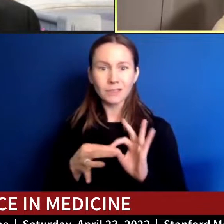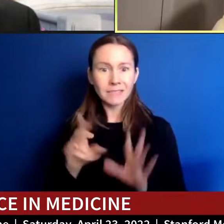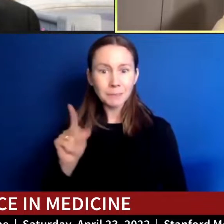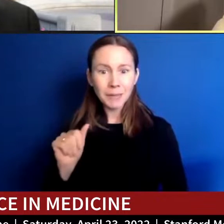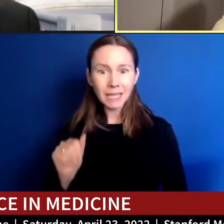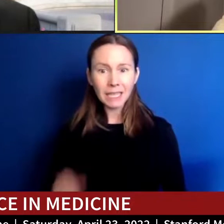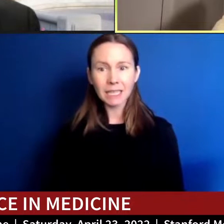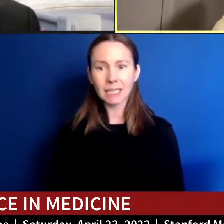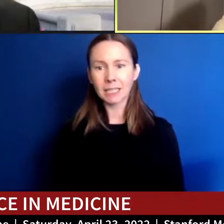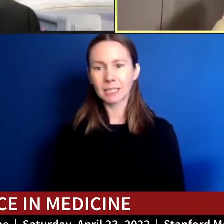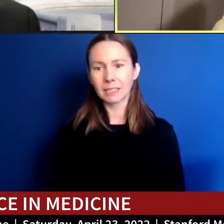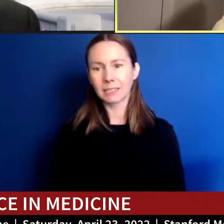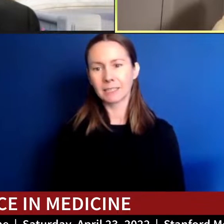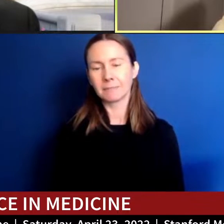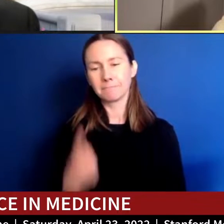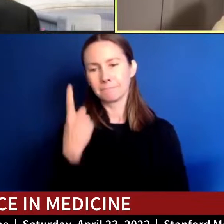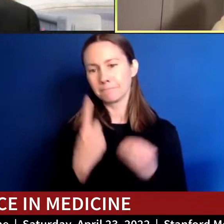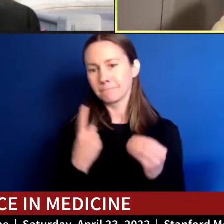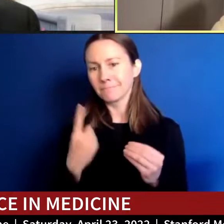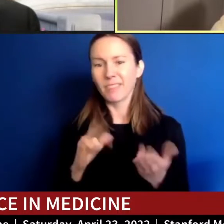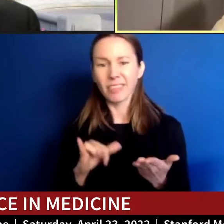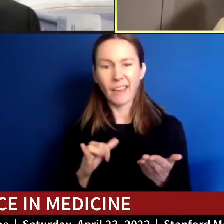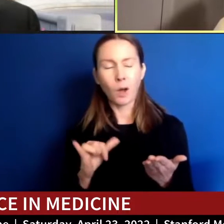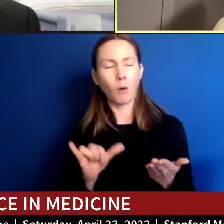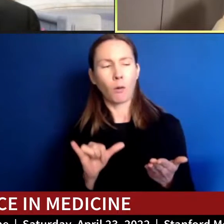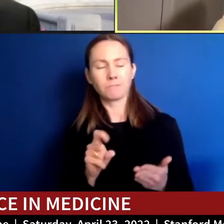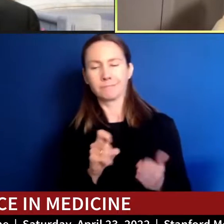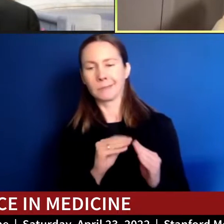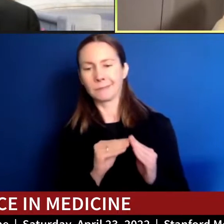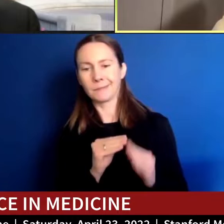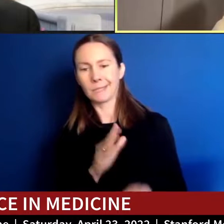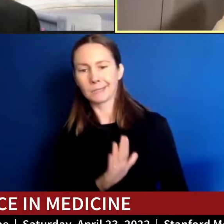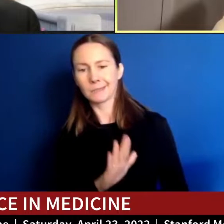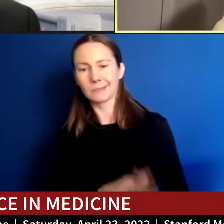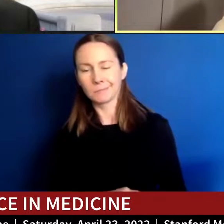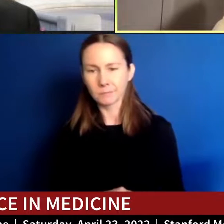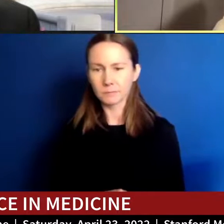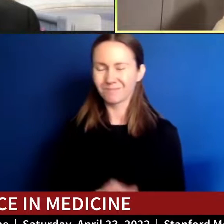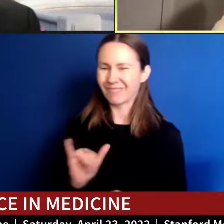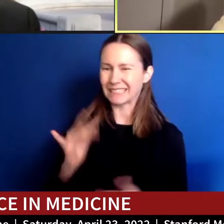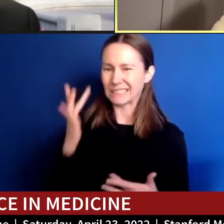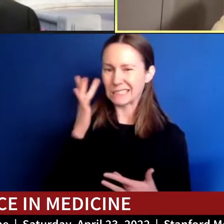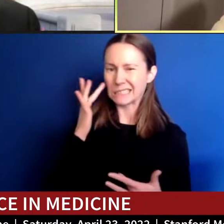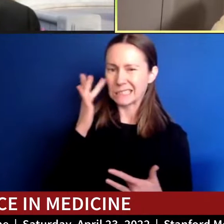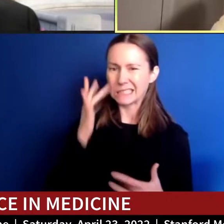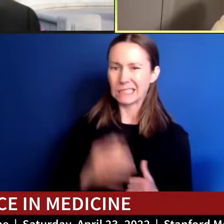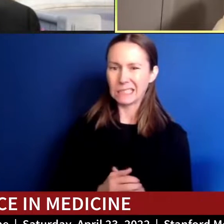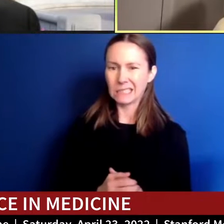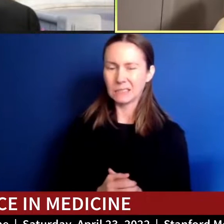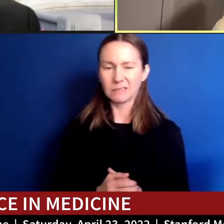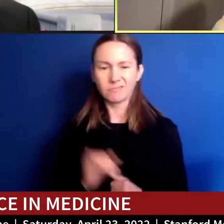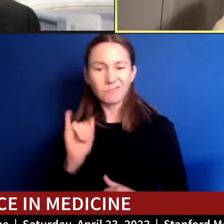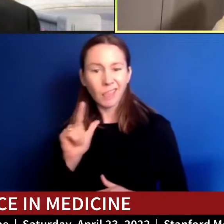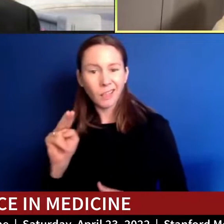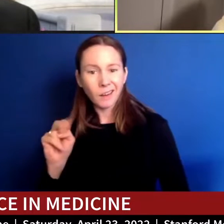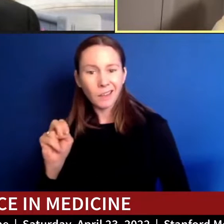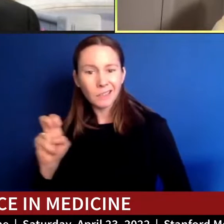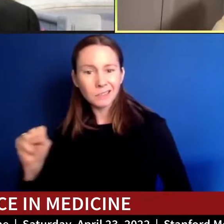they think of it something to be fixed, simply that it’s a disease or illness, something that is…